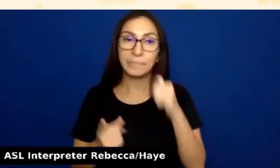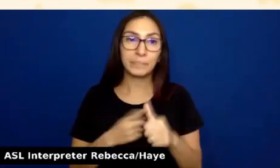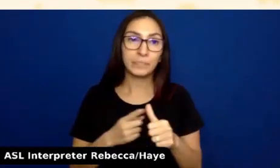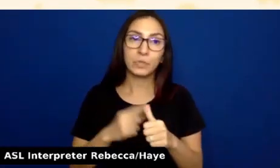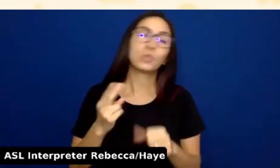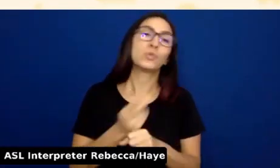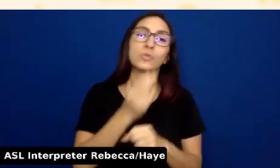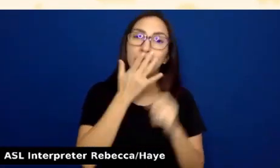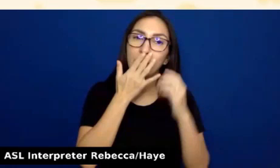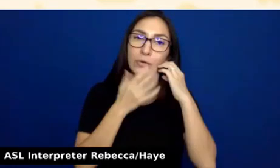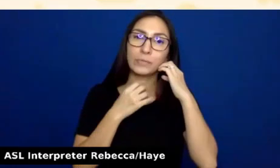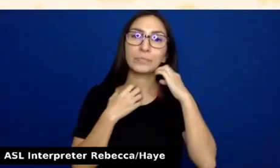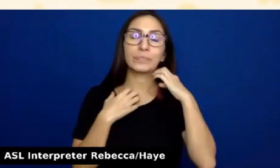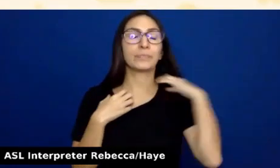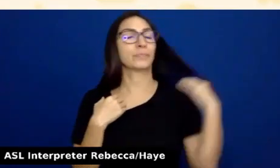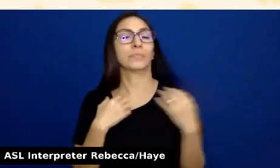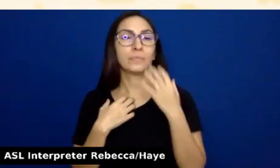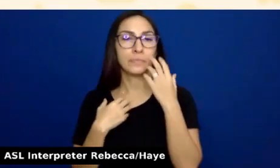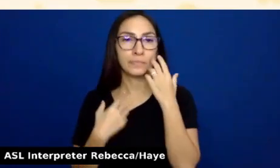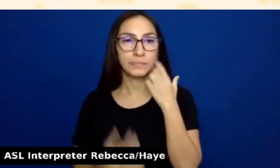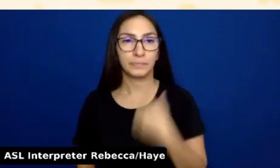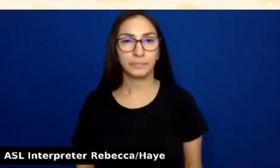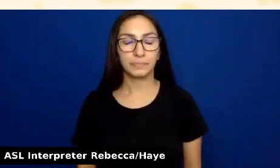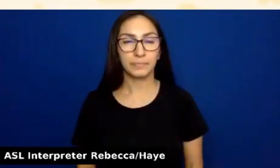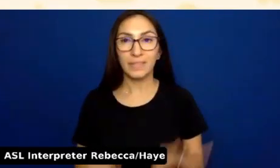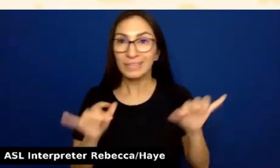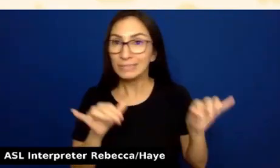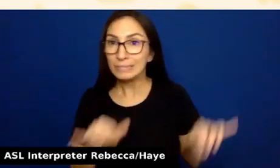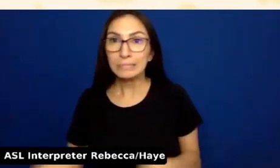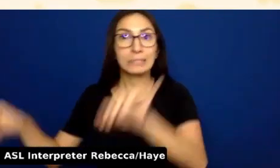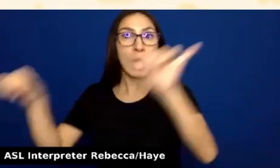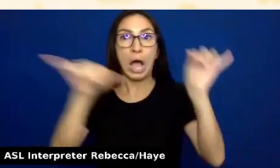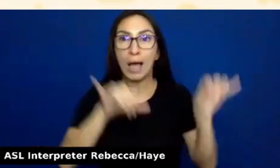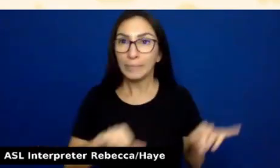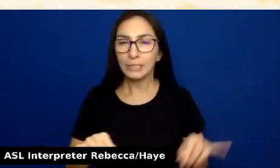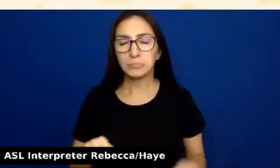Now, it's not super common, but I have seen some themes that include